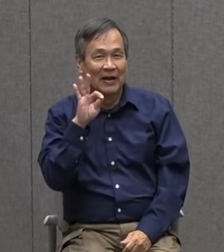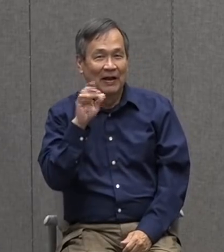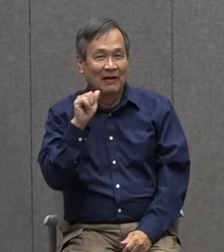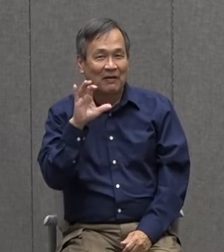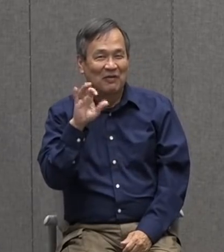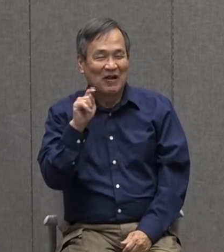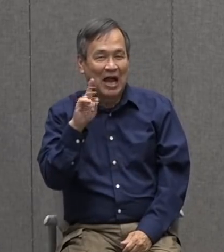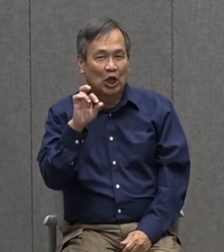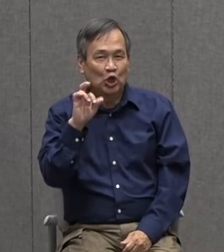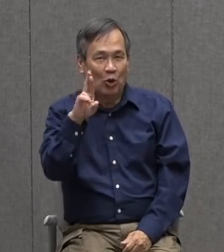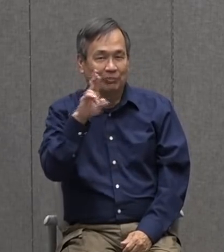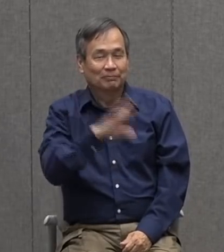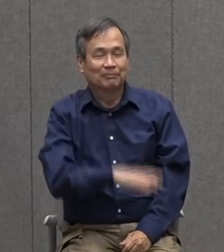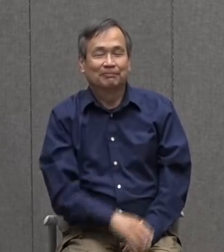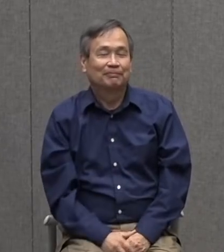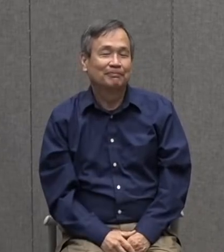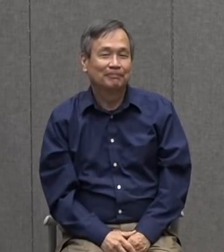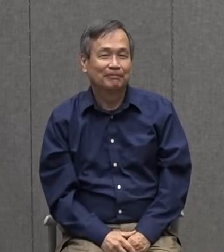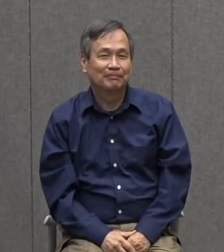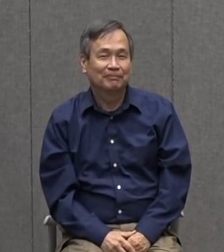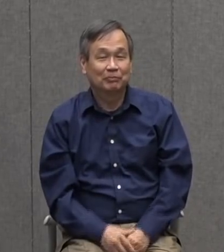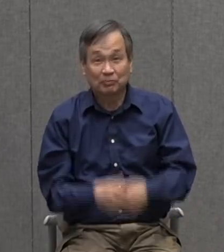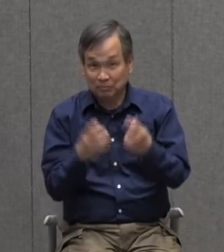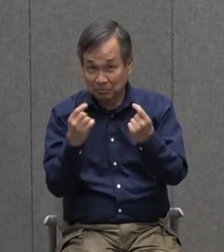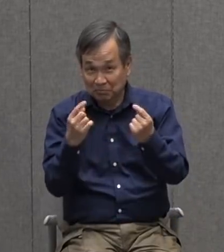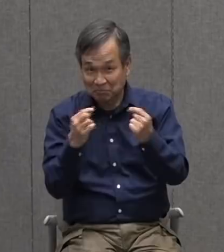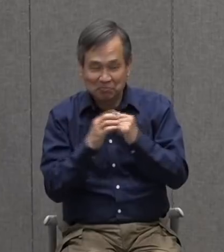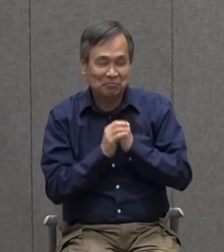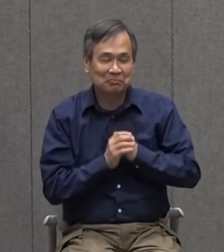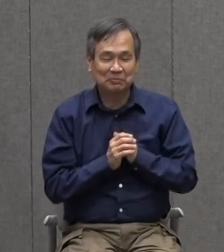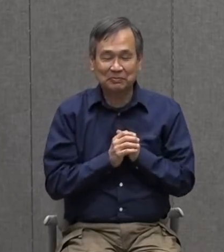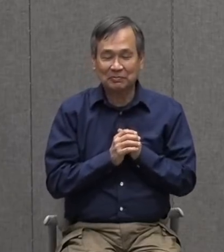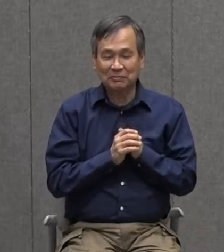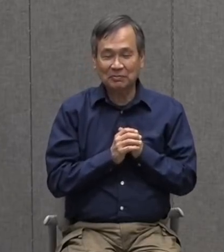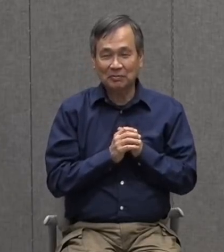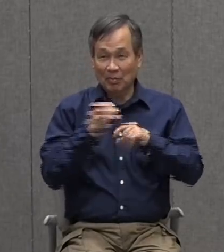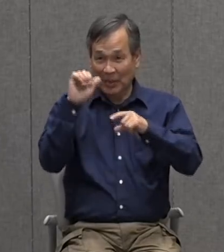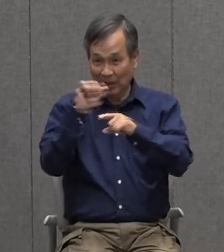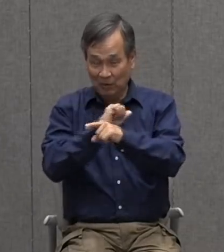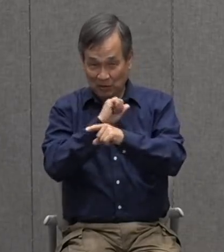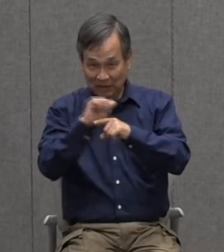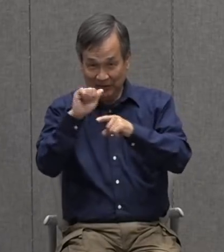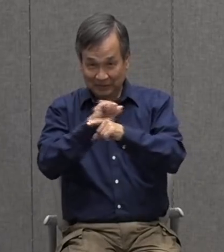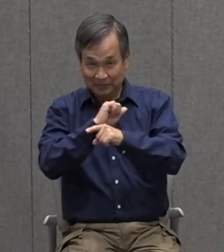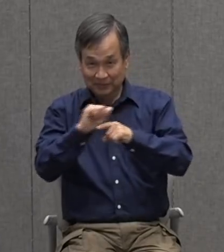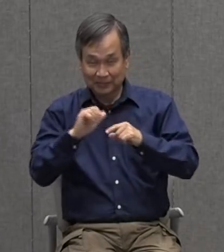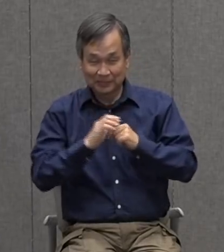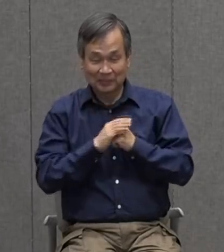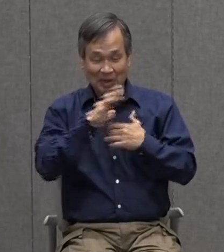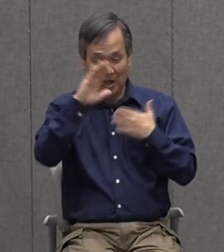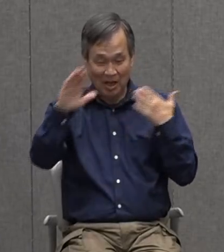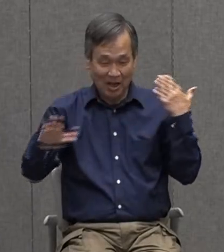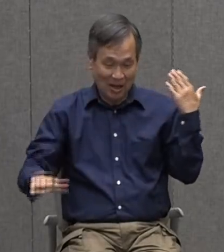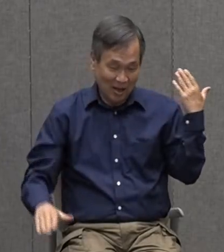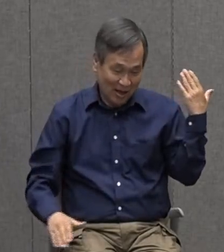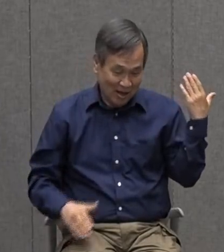And in this game, what you have to do is we're gonna be practicing all again our factors